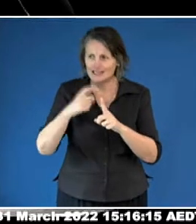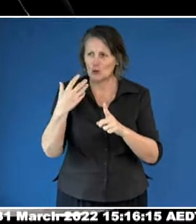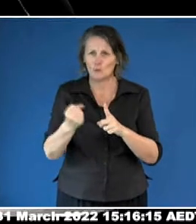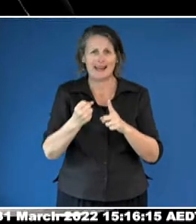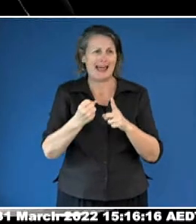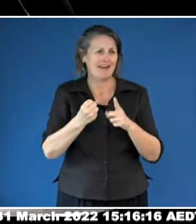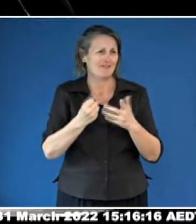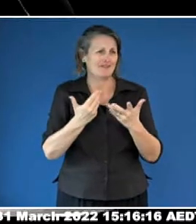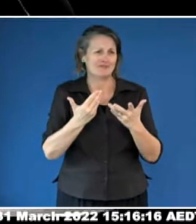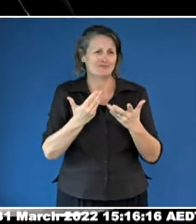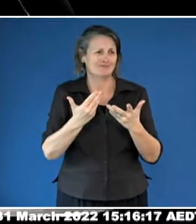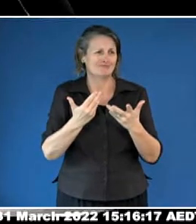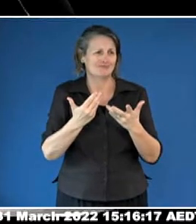concluding observations; all those sorts of things.